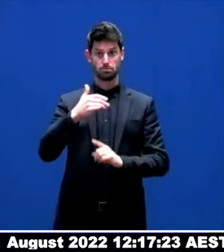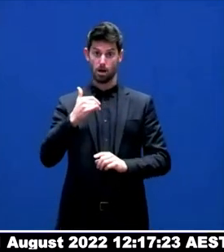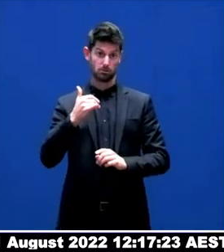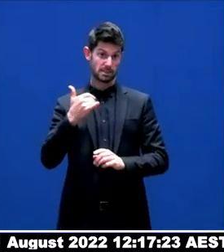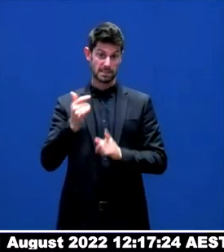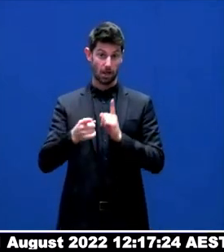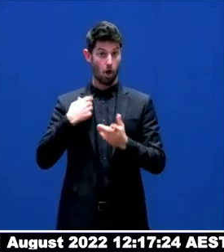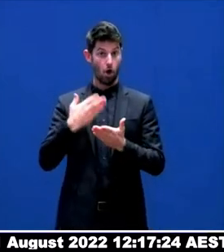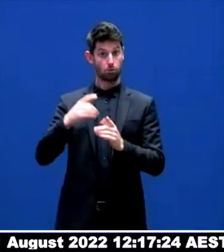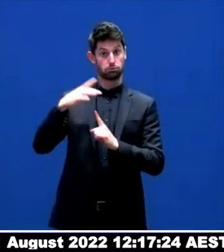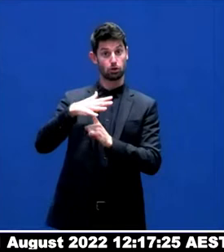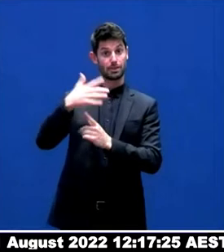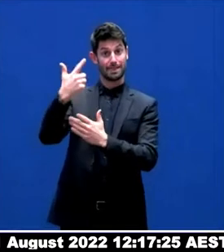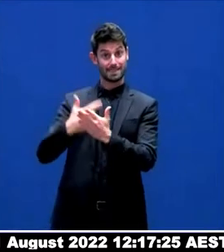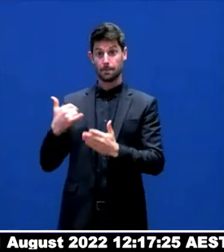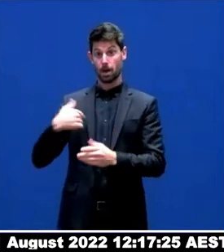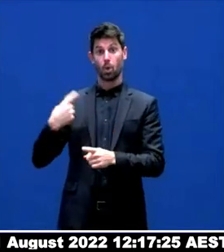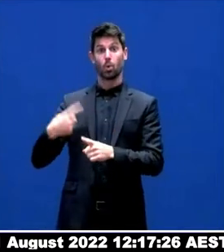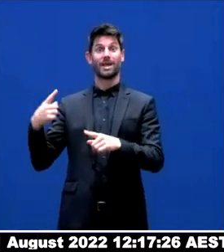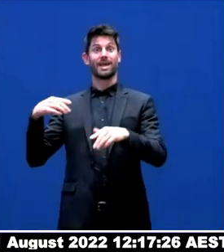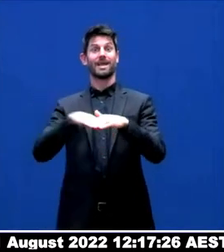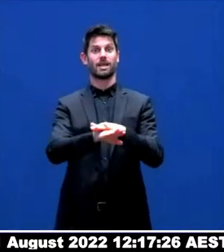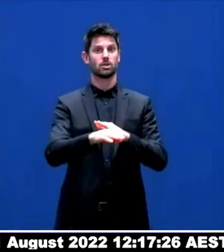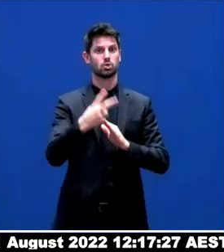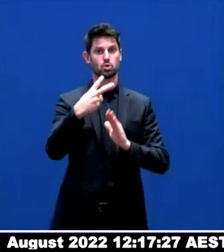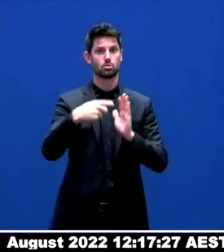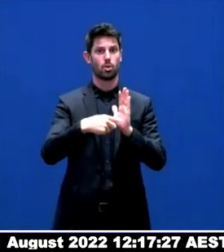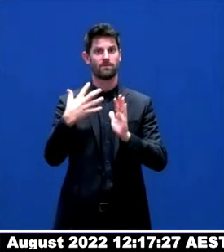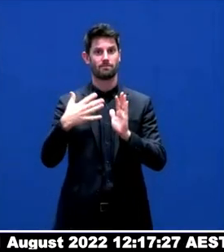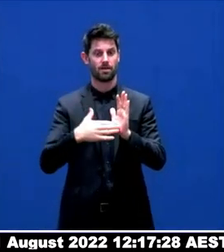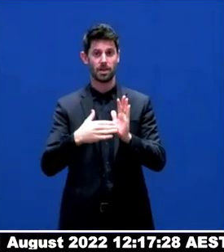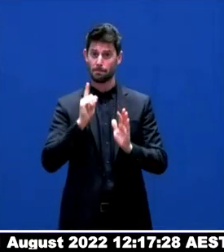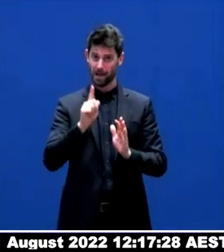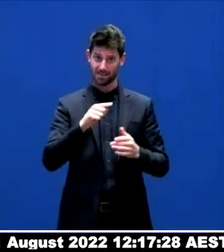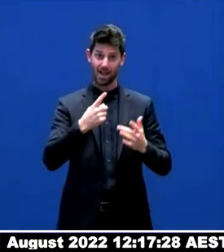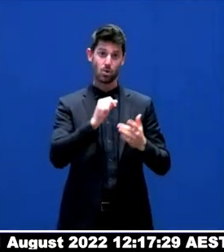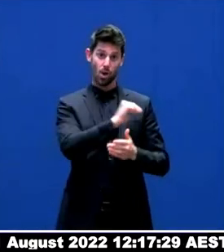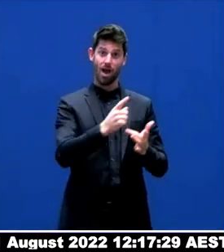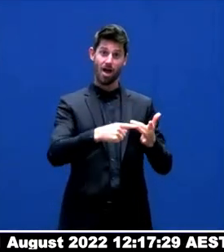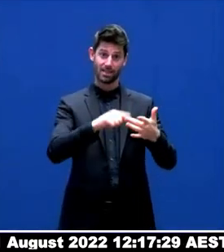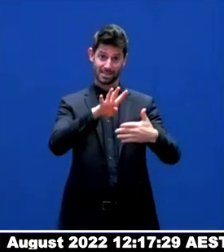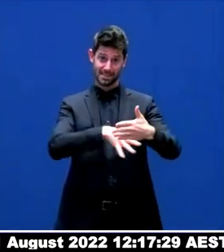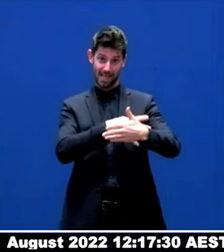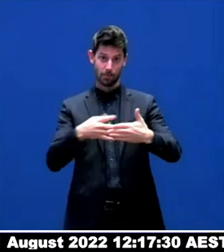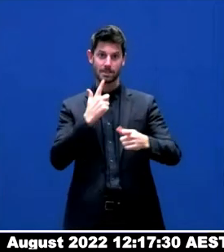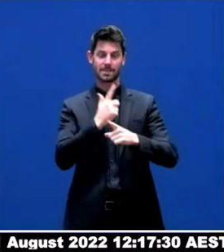half months, and I say "relatively quickly" because table four sets out the maximum waiting time for newly housed public housing.